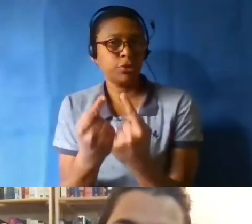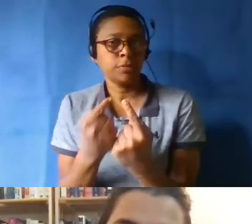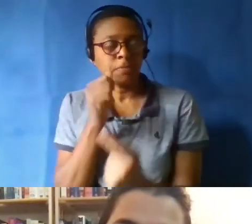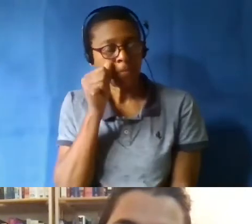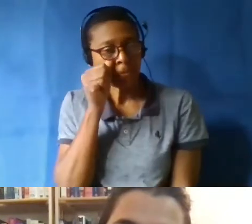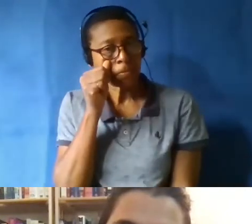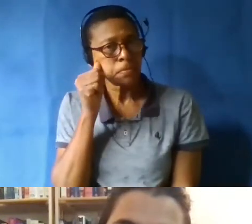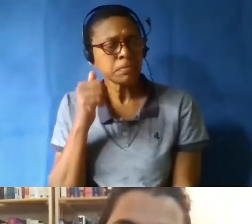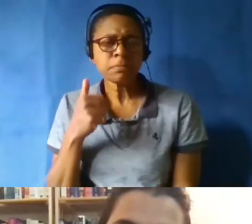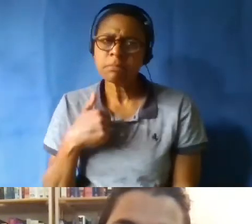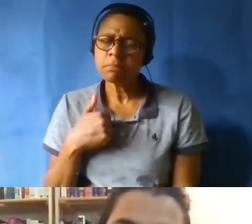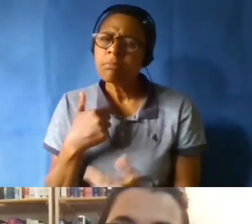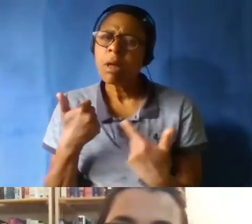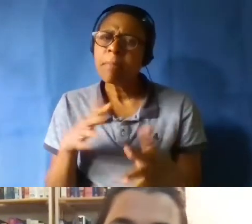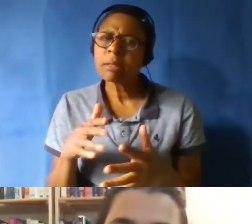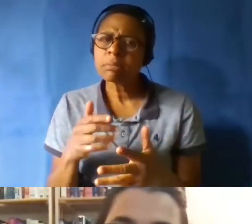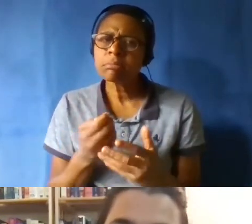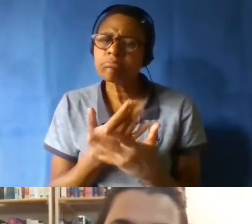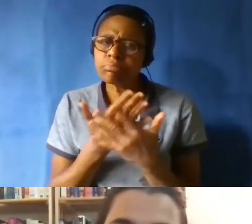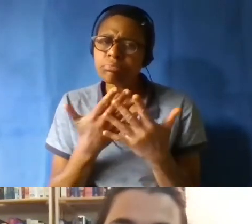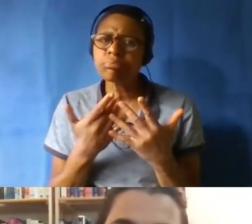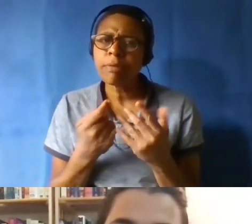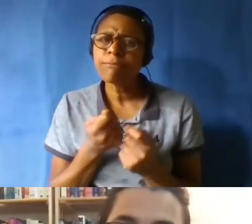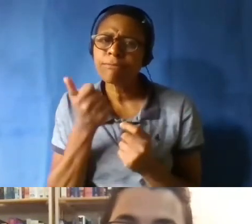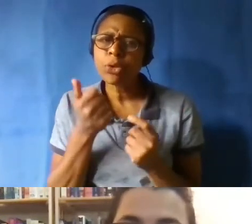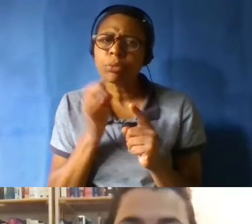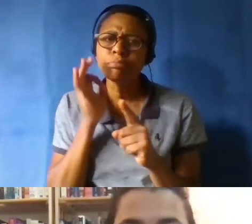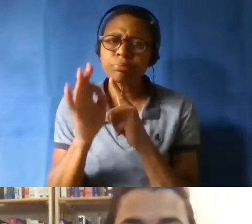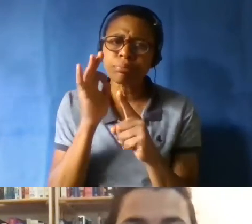a few series of interviews with mainly Black people about their interactions